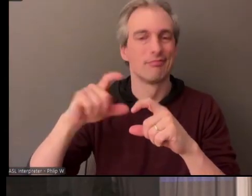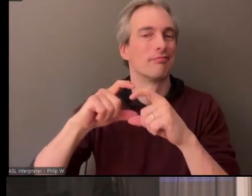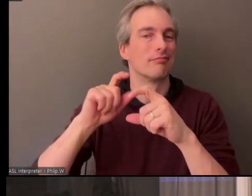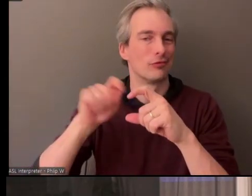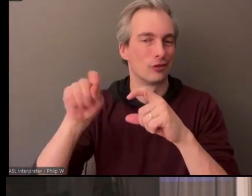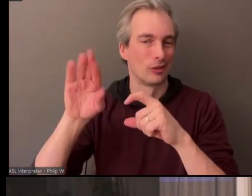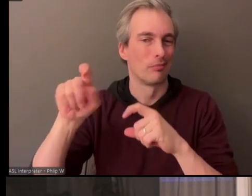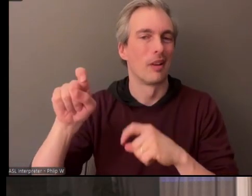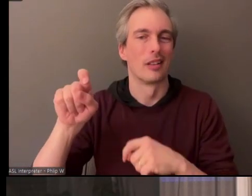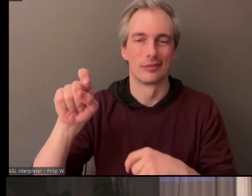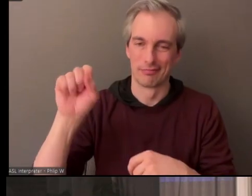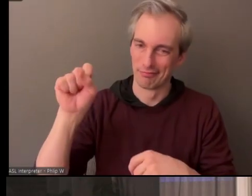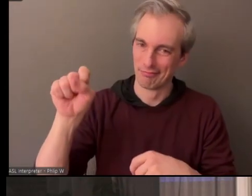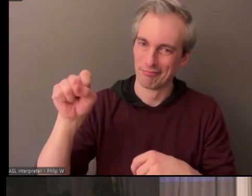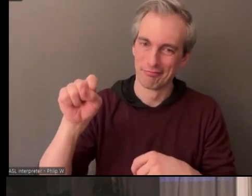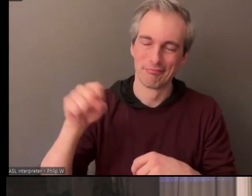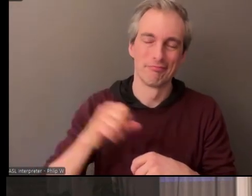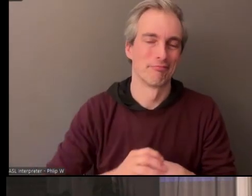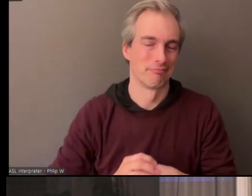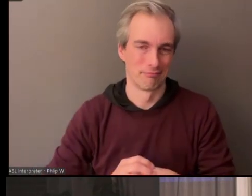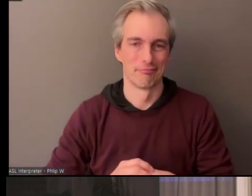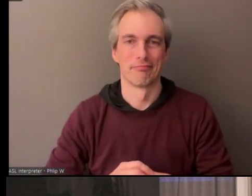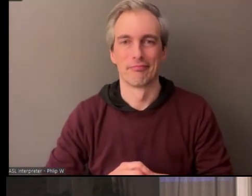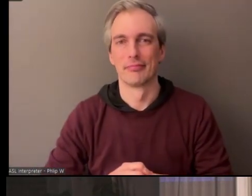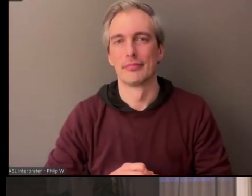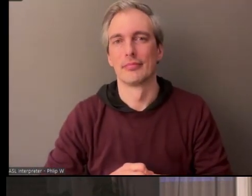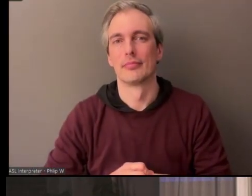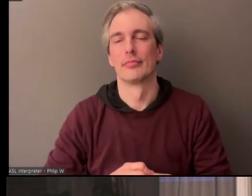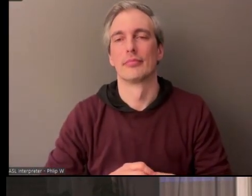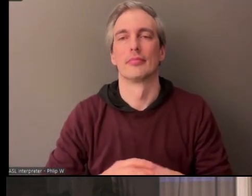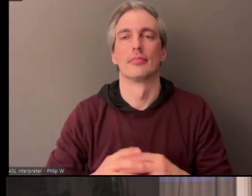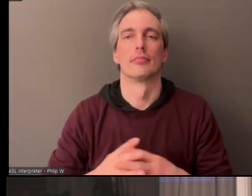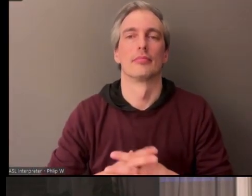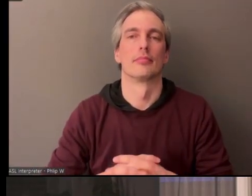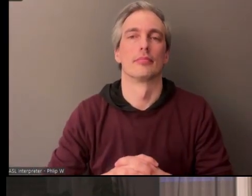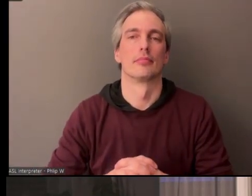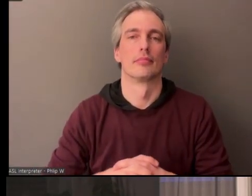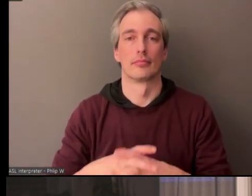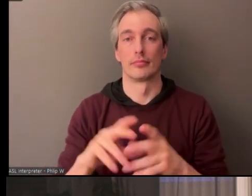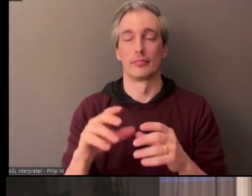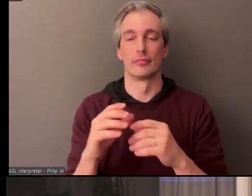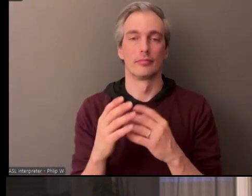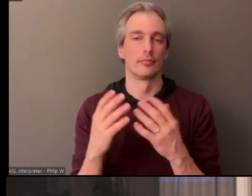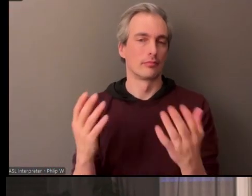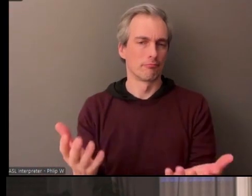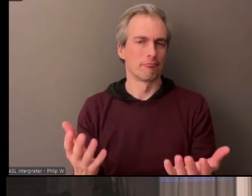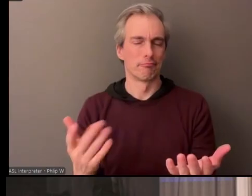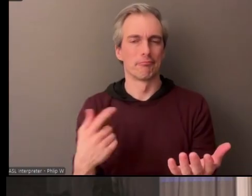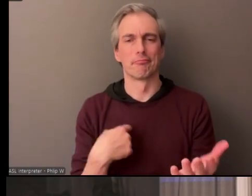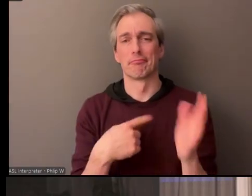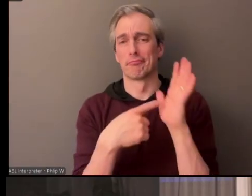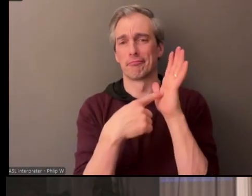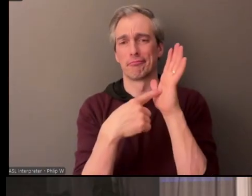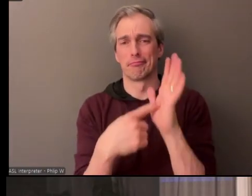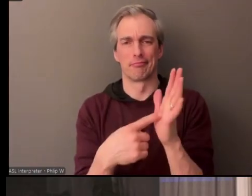All right. So... What I've illustrated is... One, here's what acceptance criteria do for